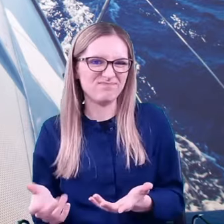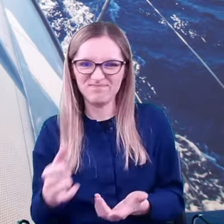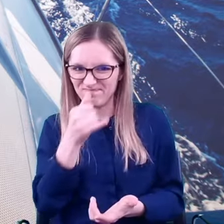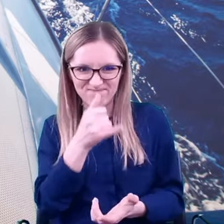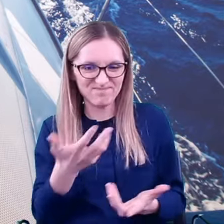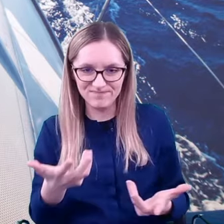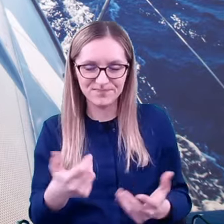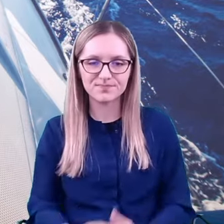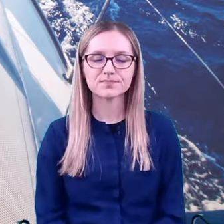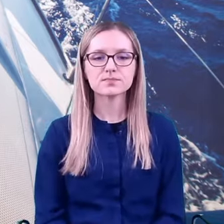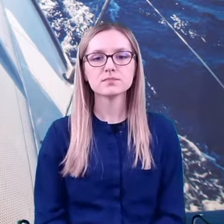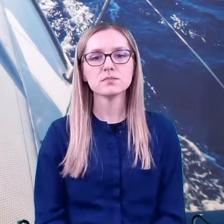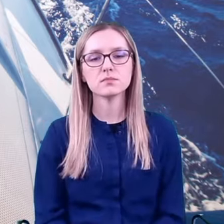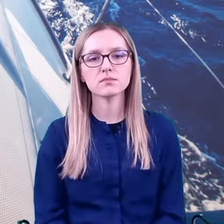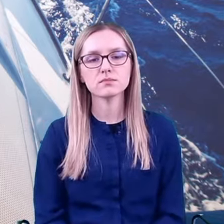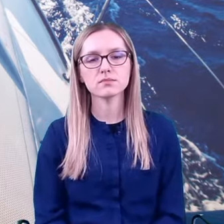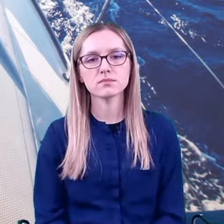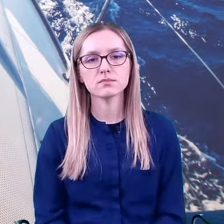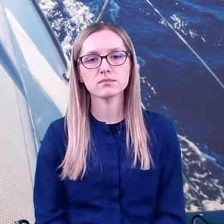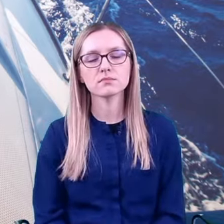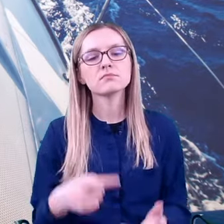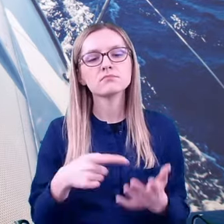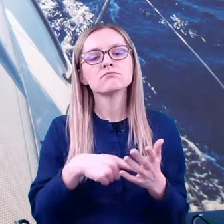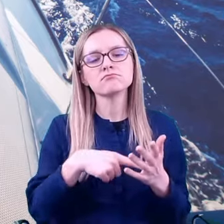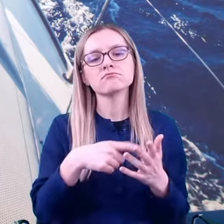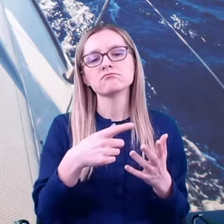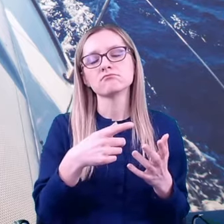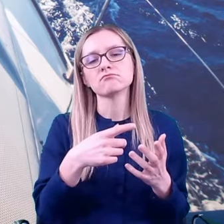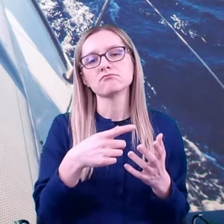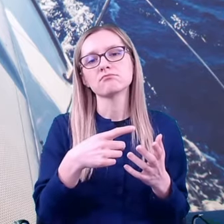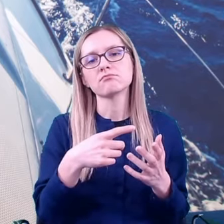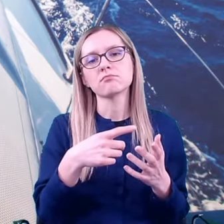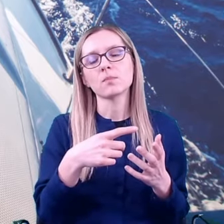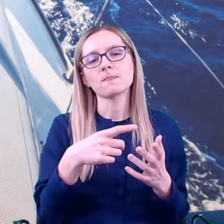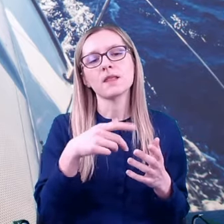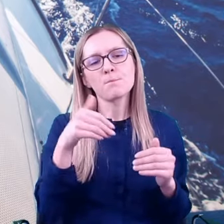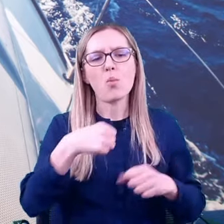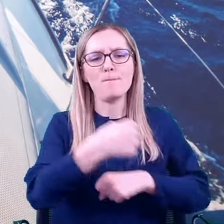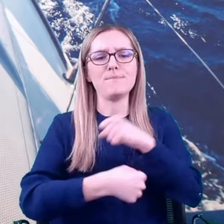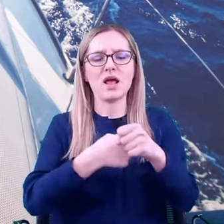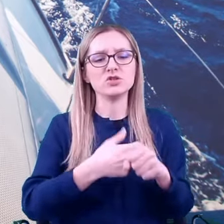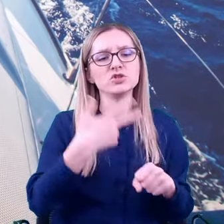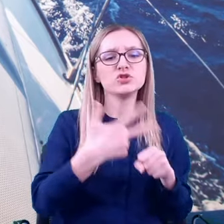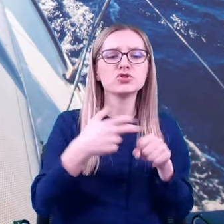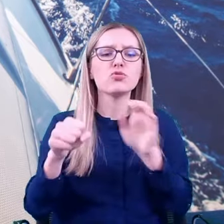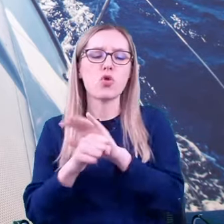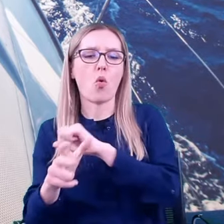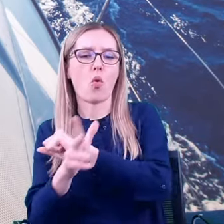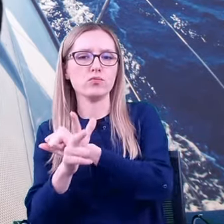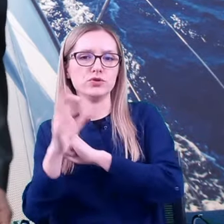The efficiency of such a device is 40-60% and this technology is already quite advanced,